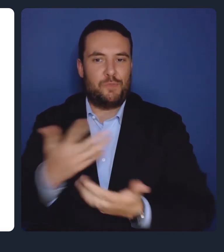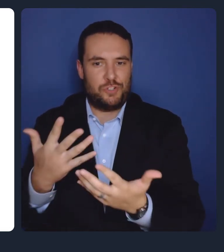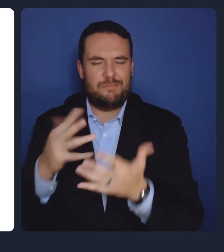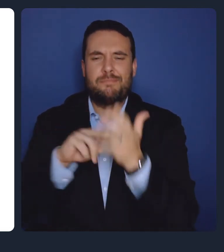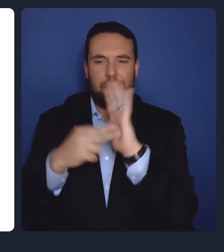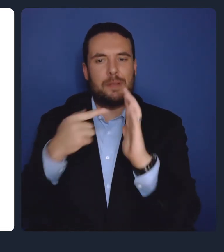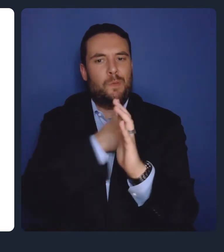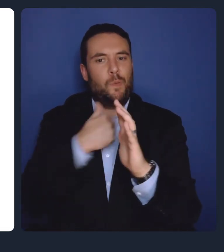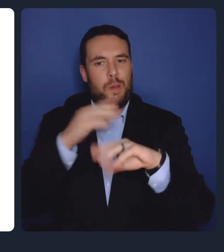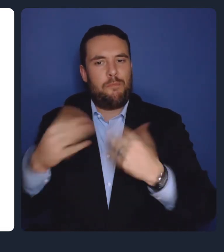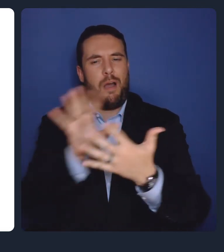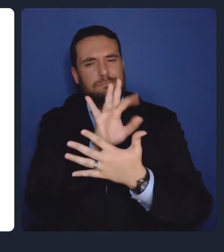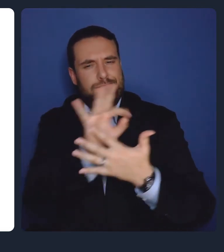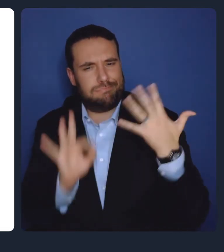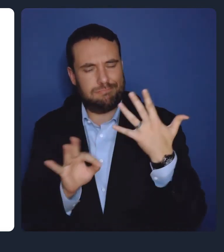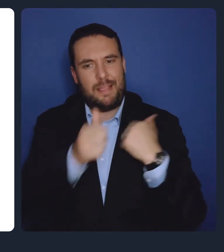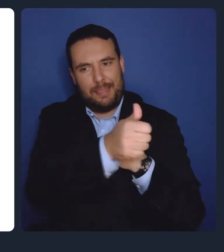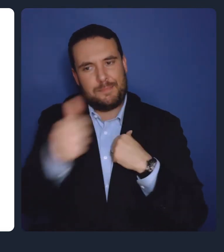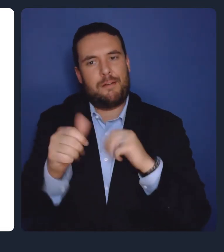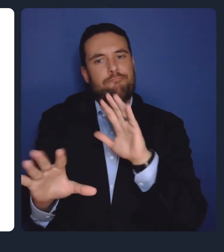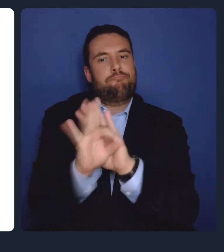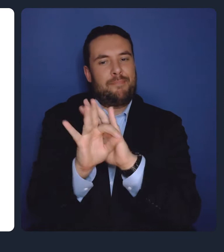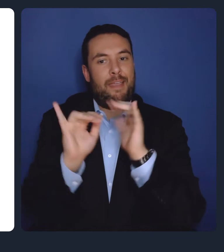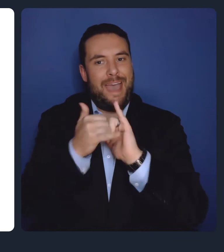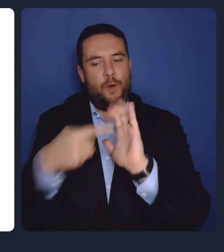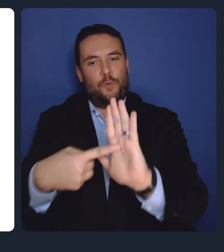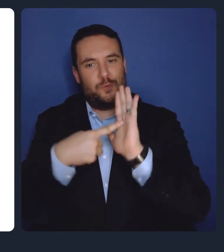we are providing options and choices for how learners show us what they know.